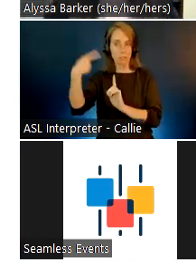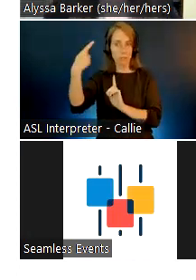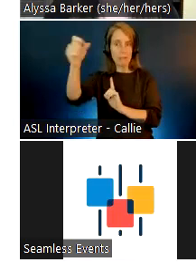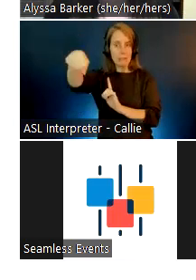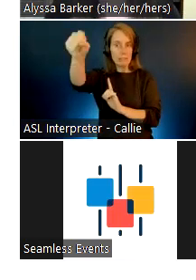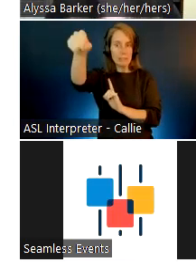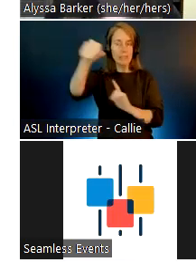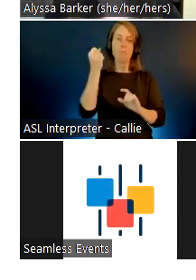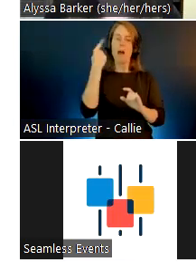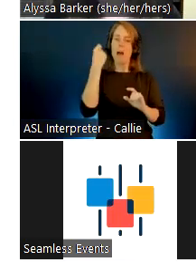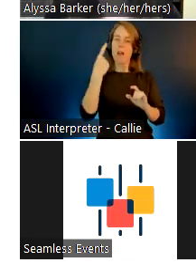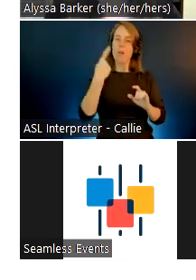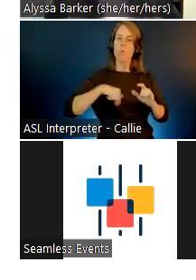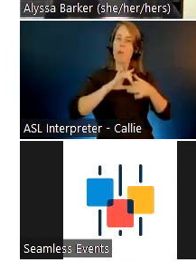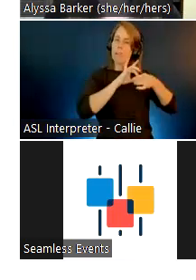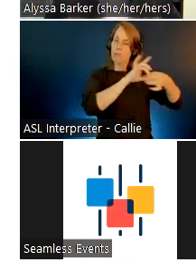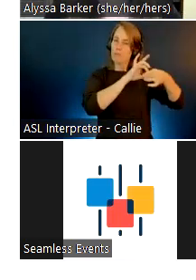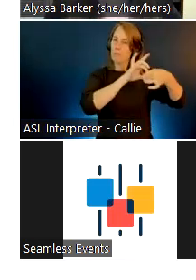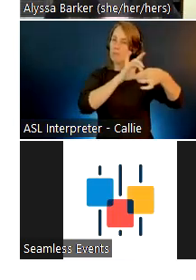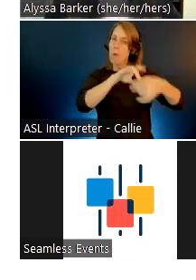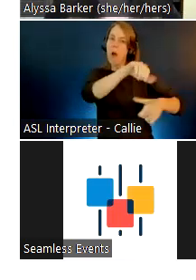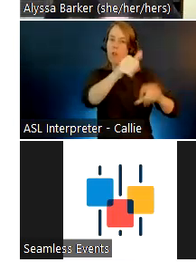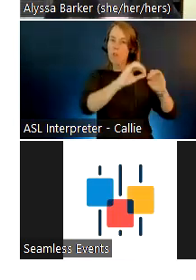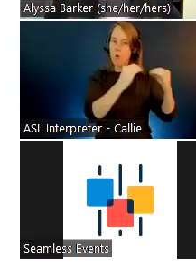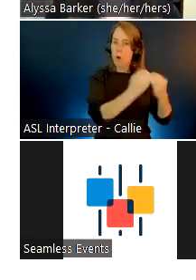to people with disabilities we work for the people with disabilities themselves